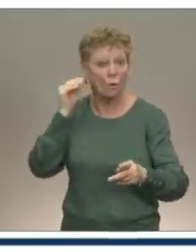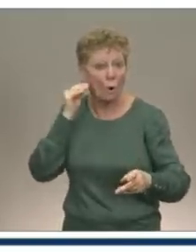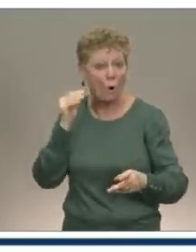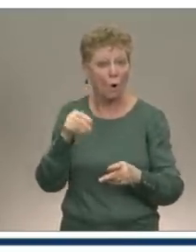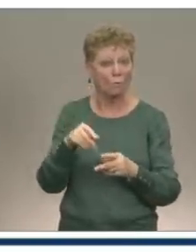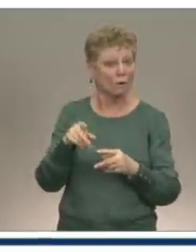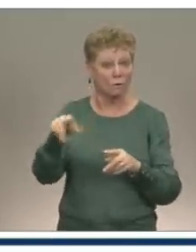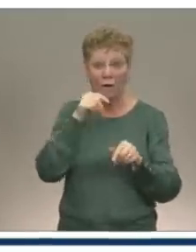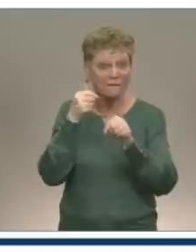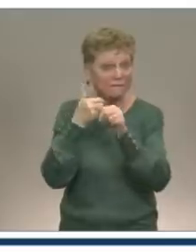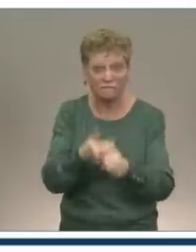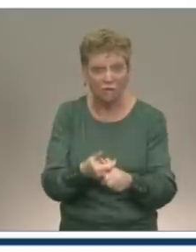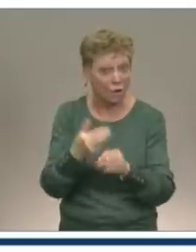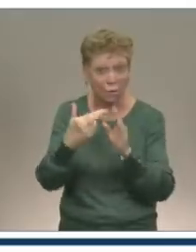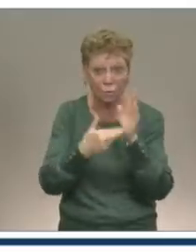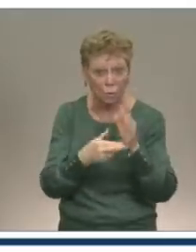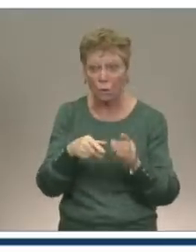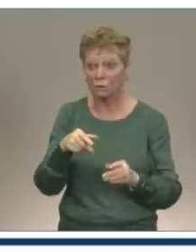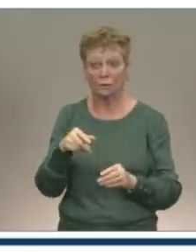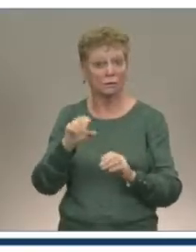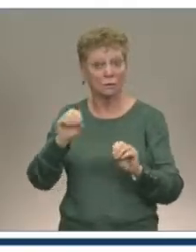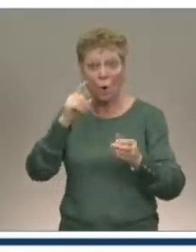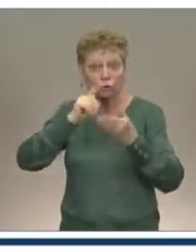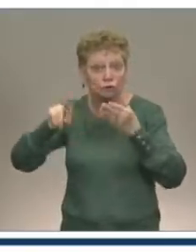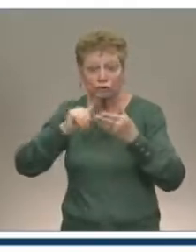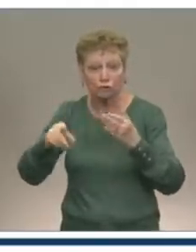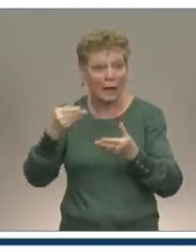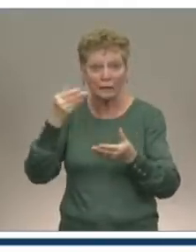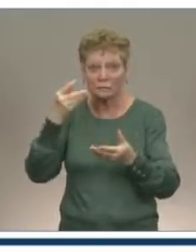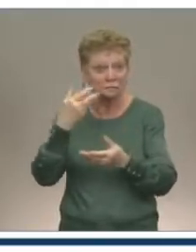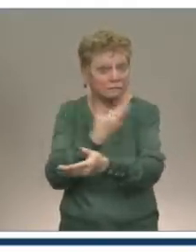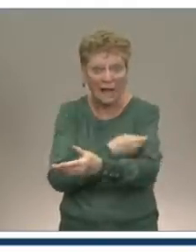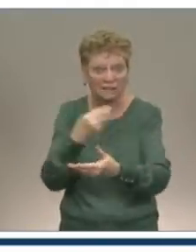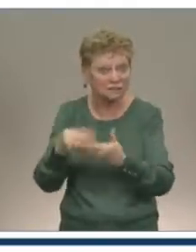following the rules um it's time to stick your hand up and reach out to public health and work